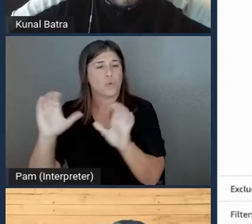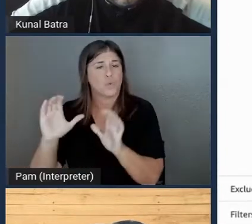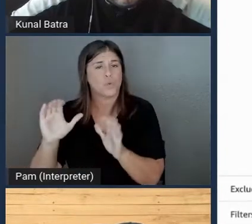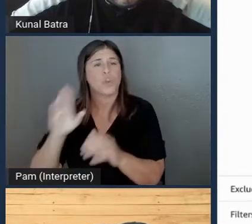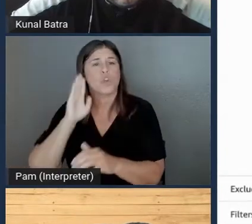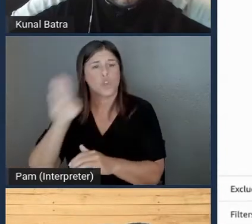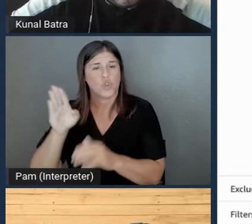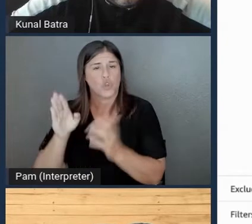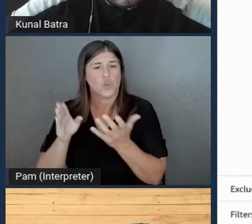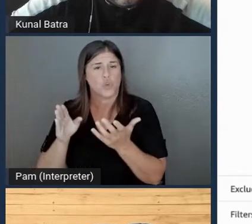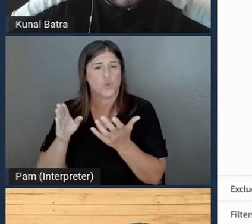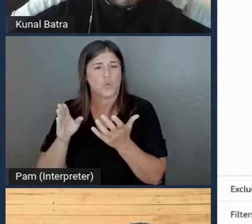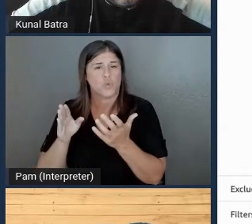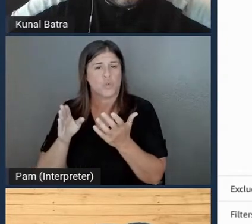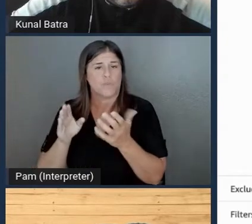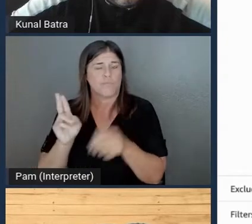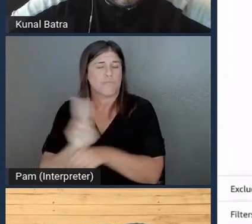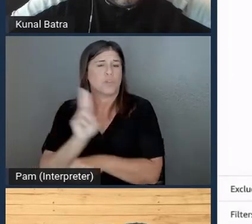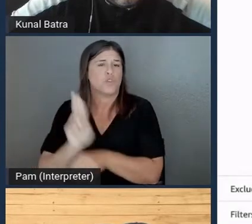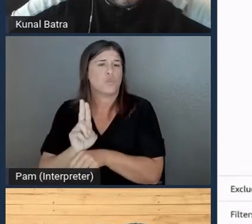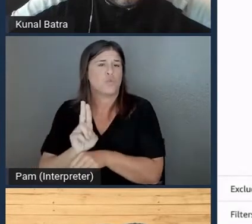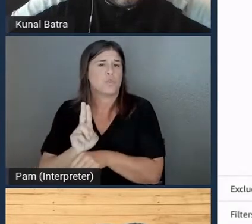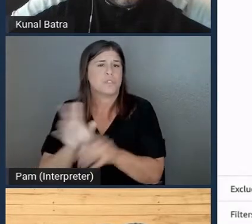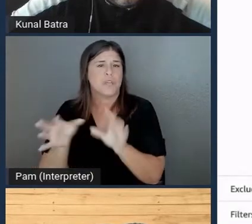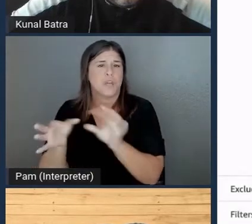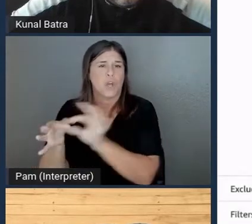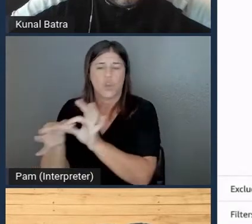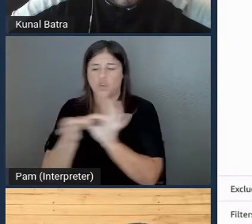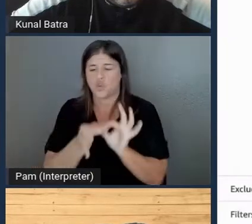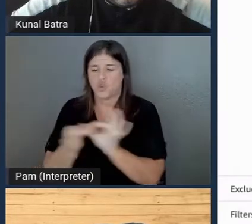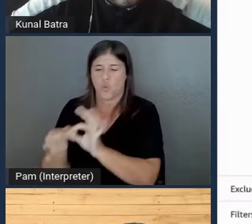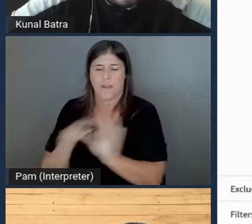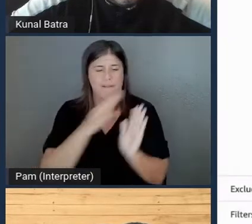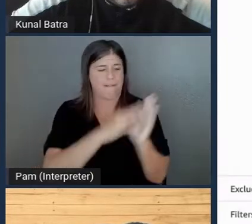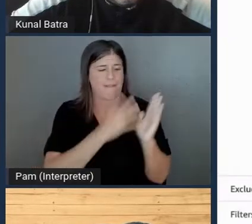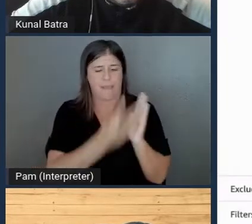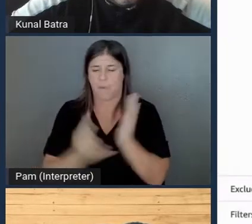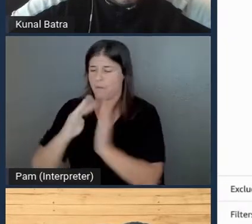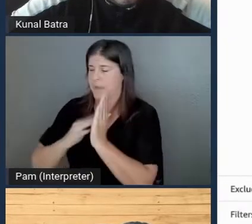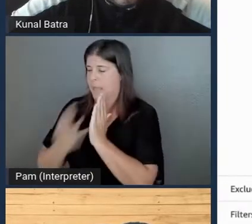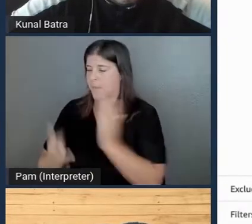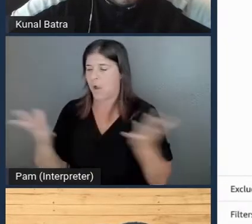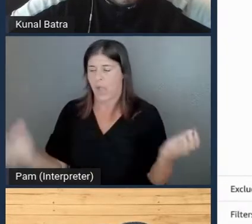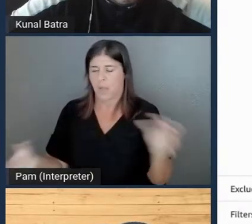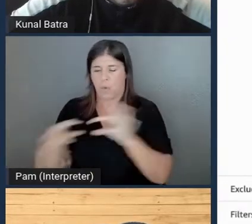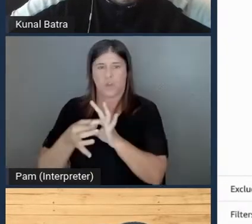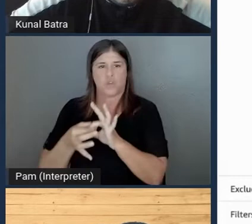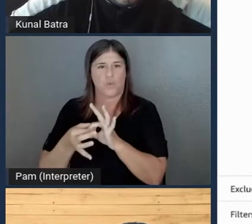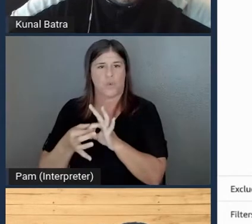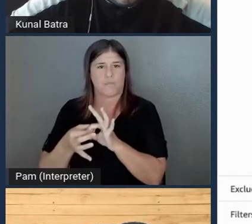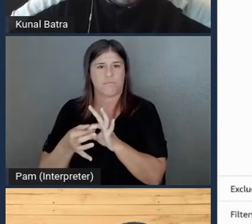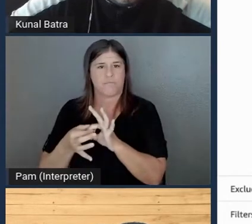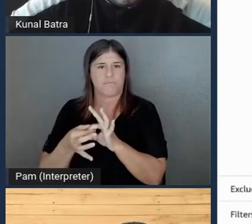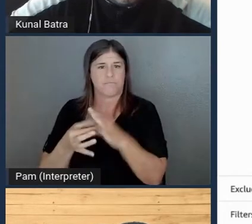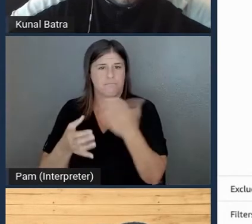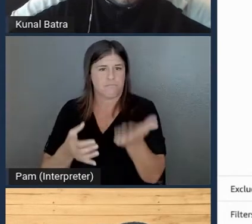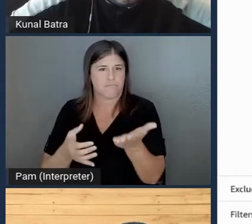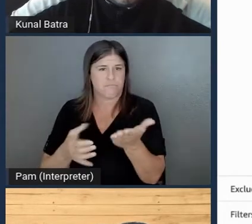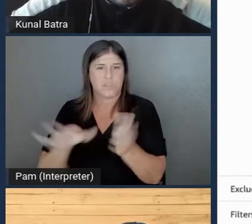use the join between the two tables. You would say, okay, I wanna join on city. You can select the join type,